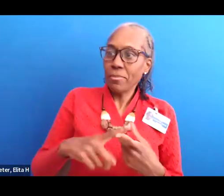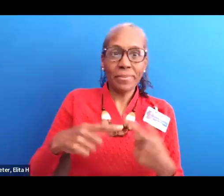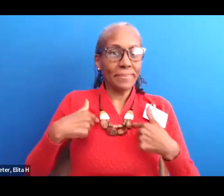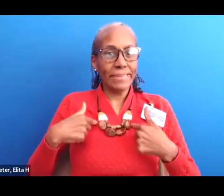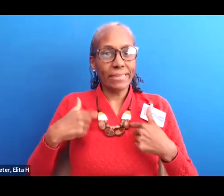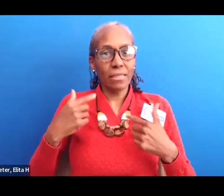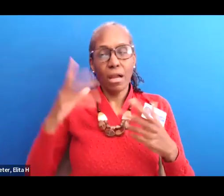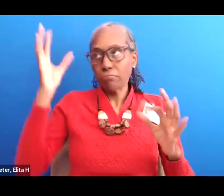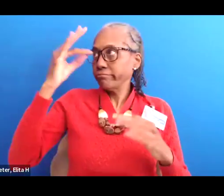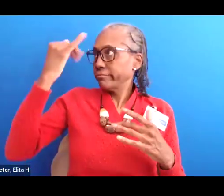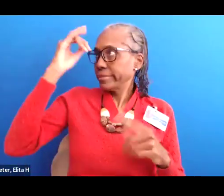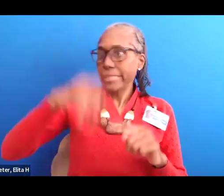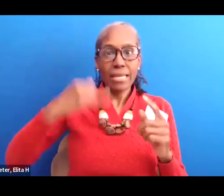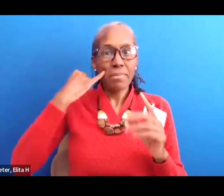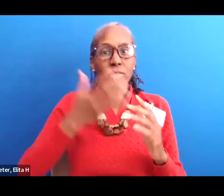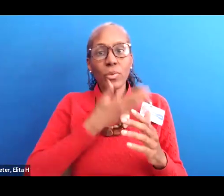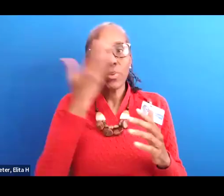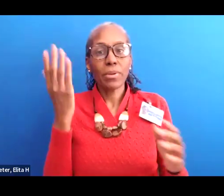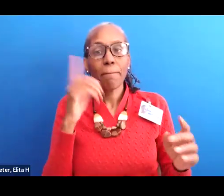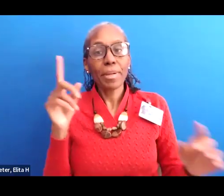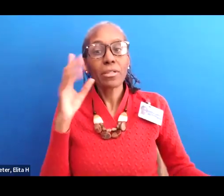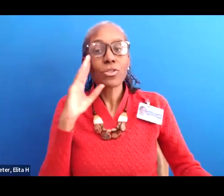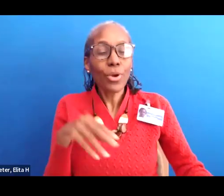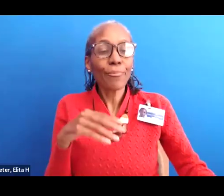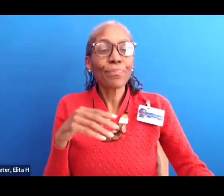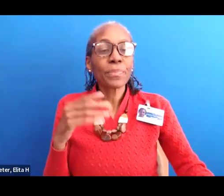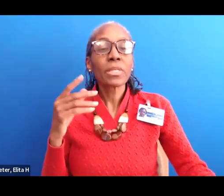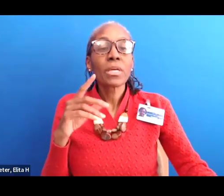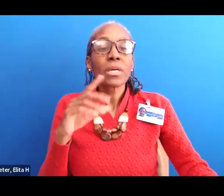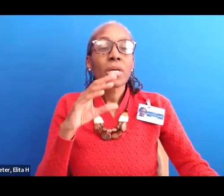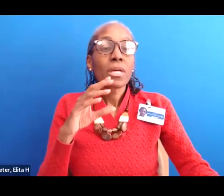I can't imagine that there's not, but they Zoom, they talk